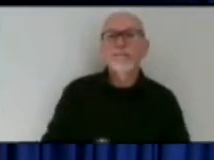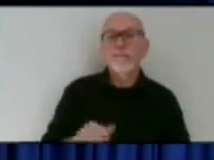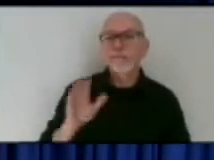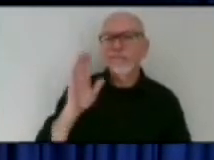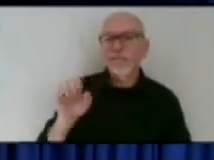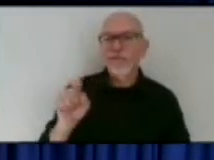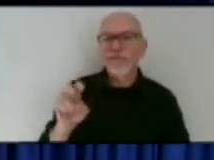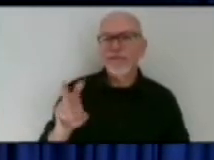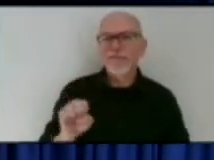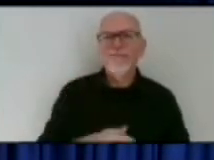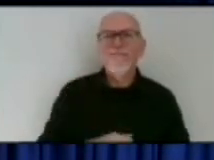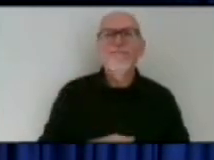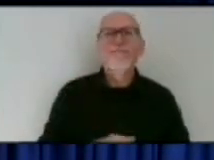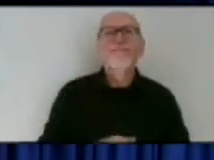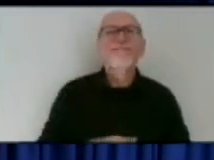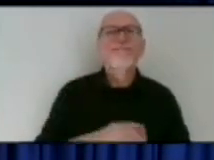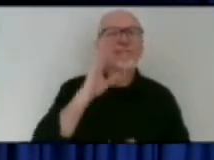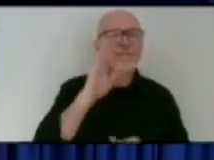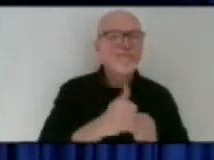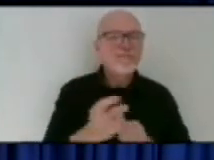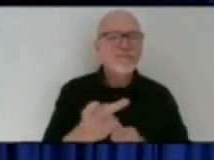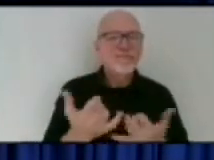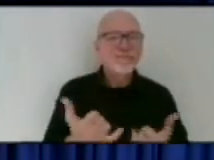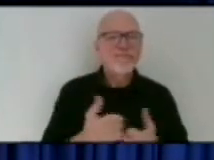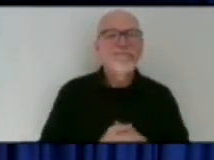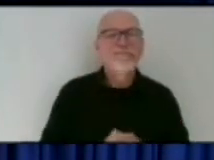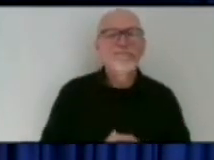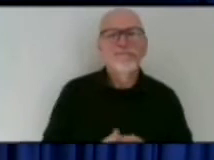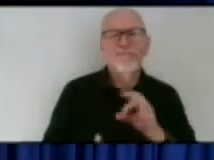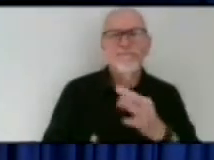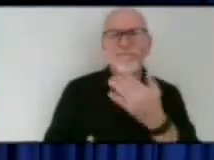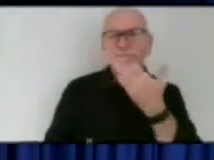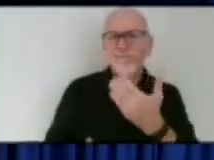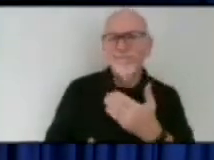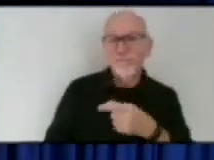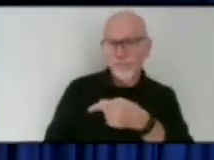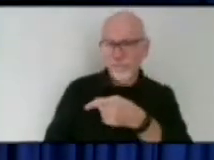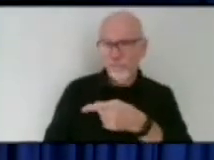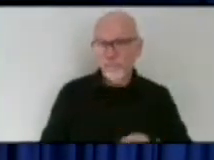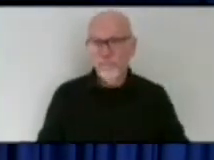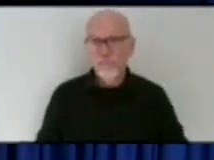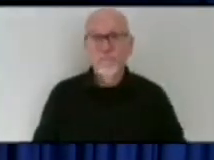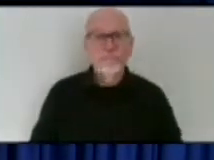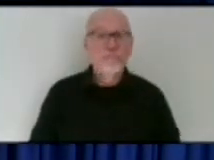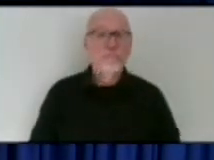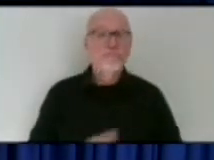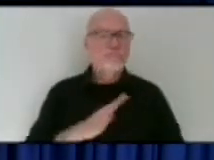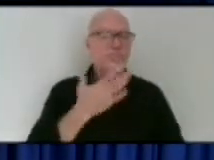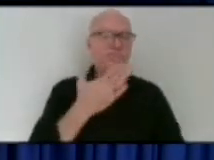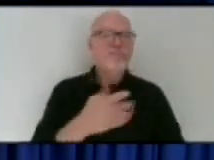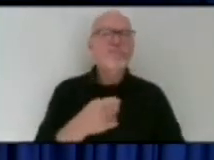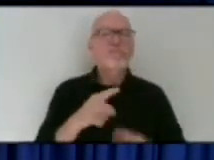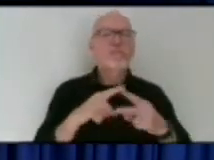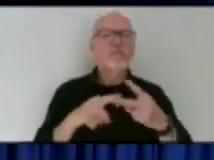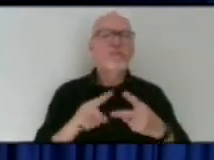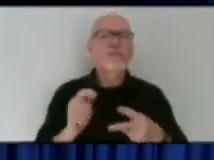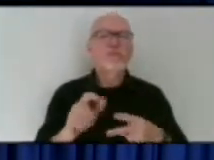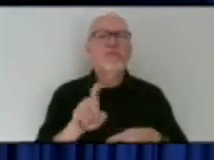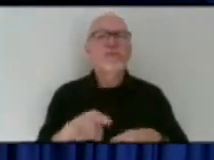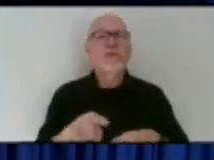Good afternoon. How are you two doing today? Very good. Thank you yourself. Pretty good. Pretty good. Too quick Questions, Dr. Box I was wondering if